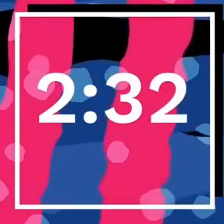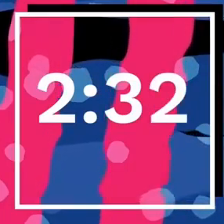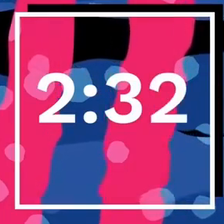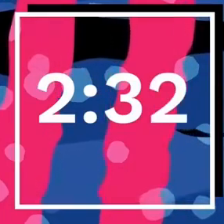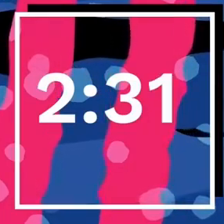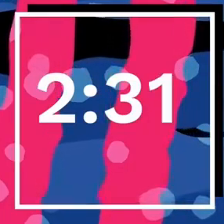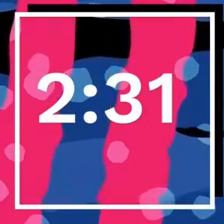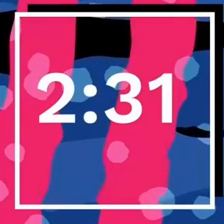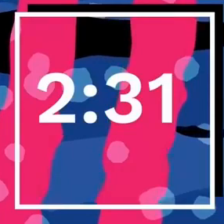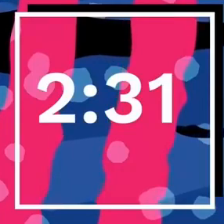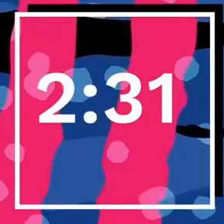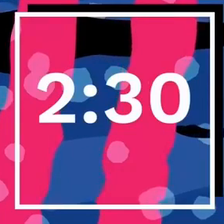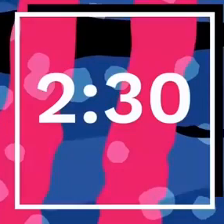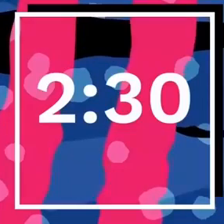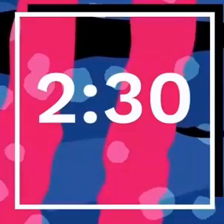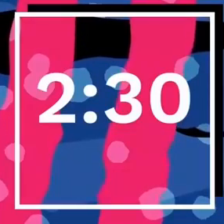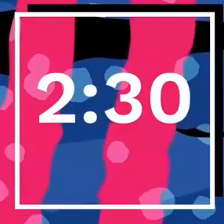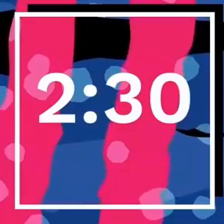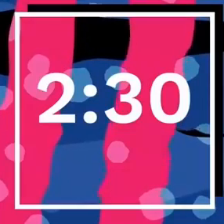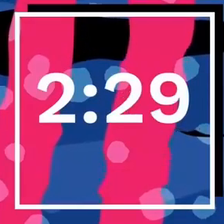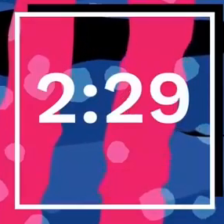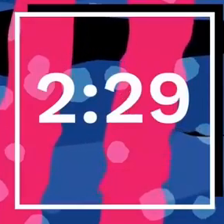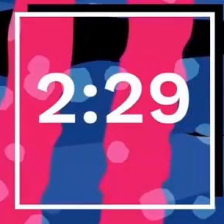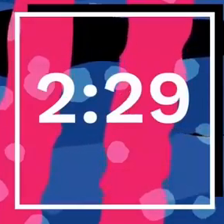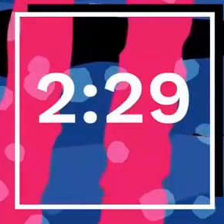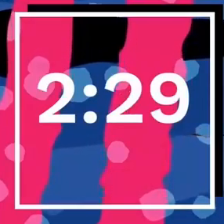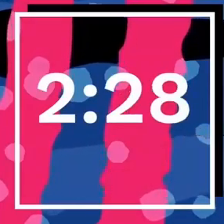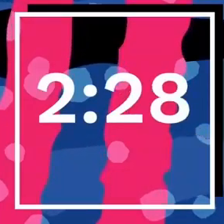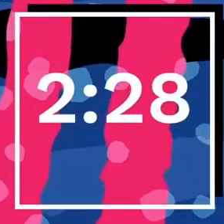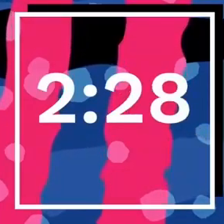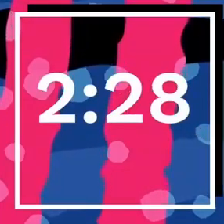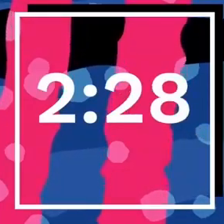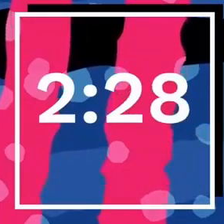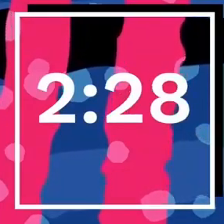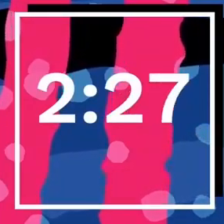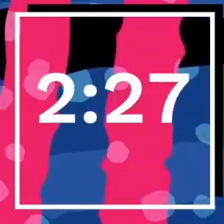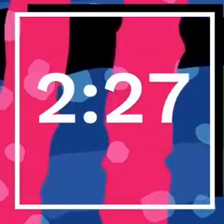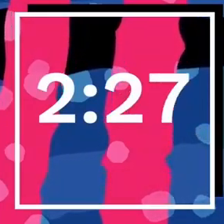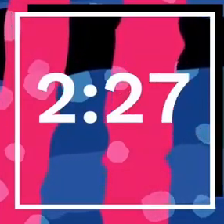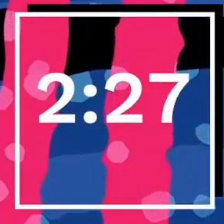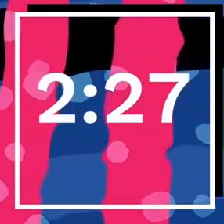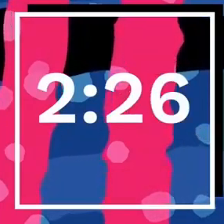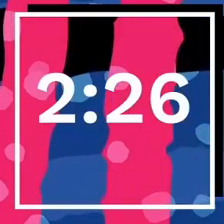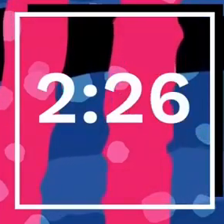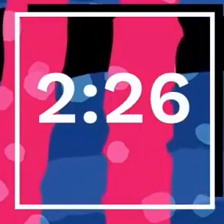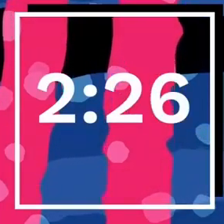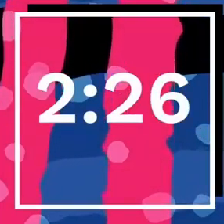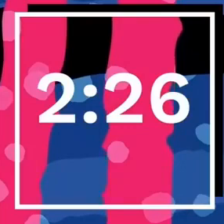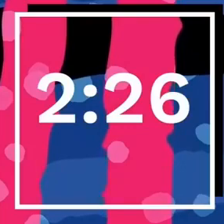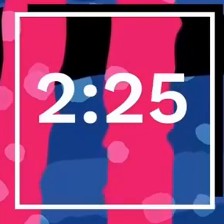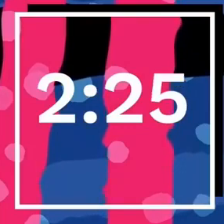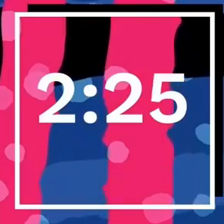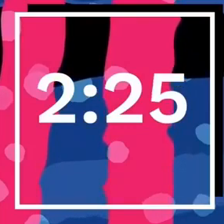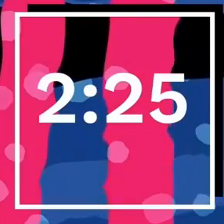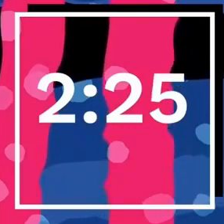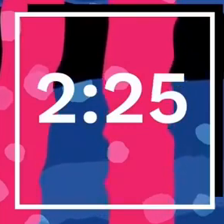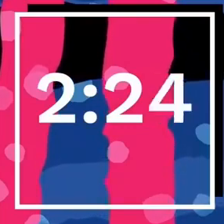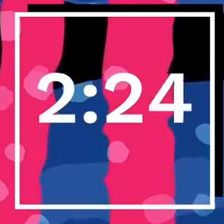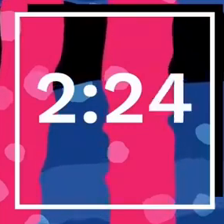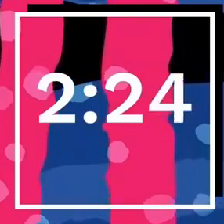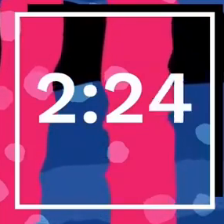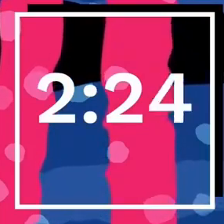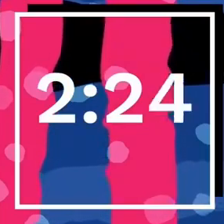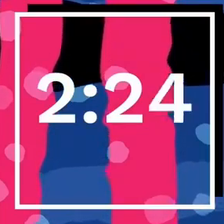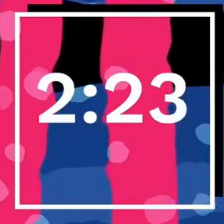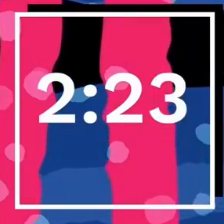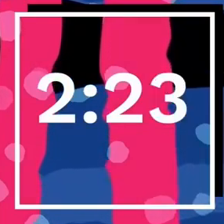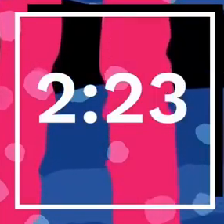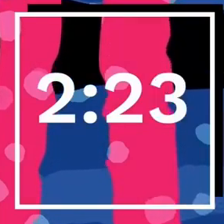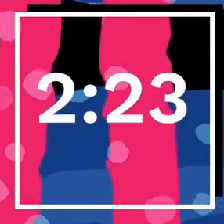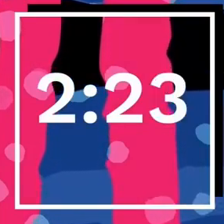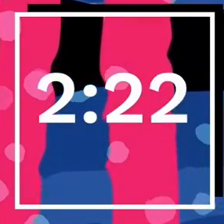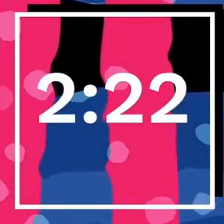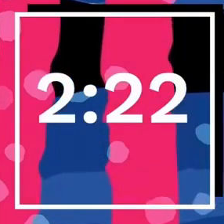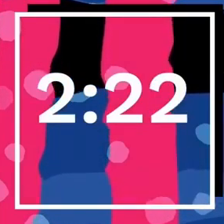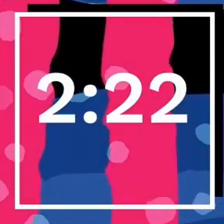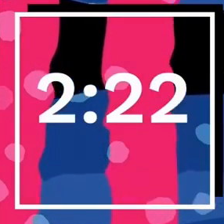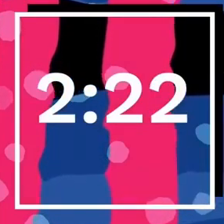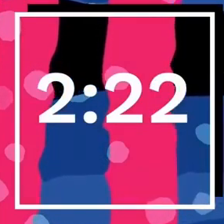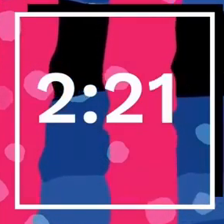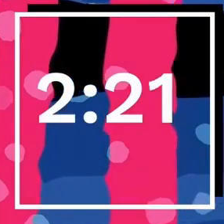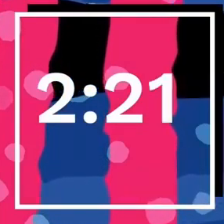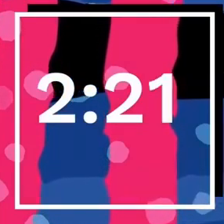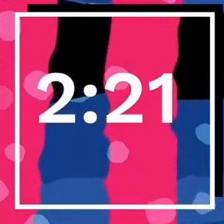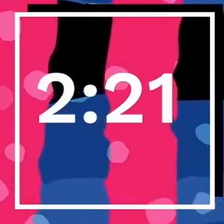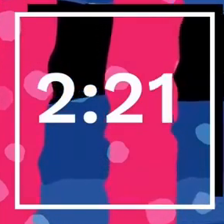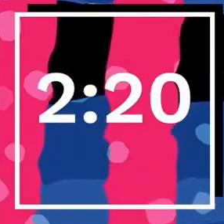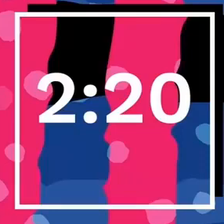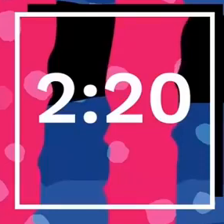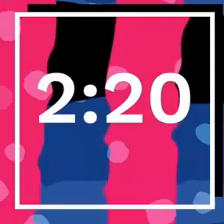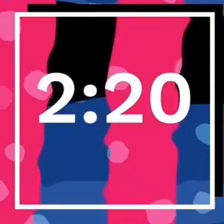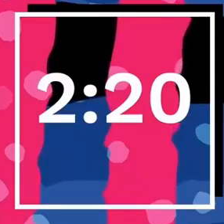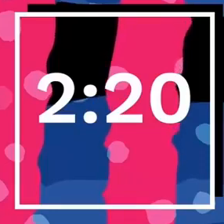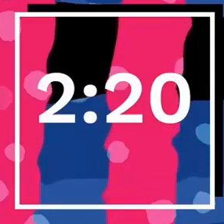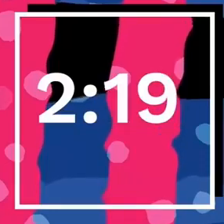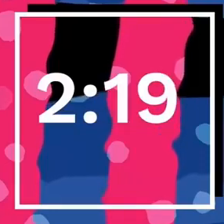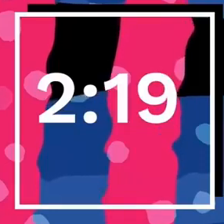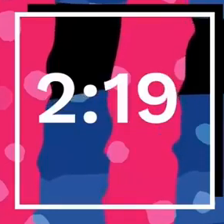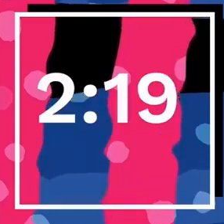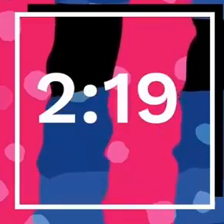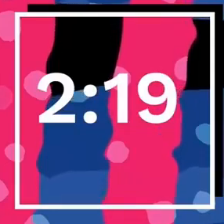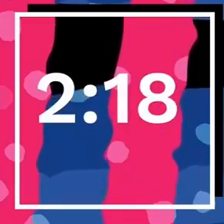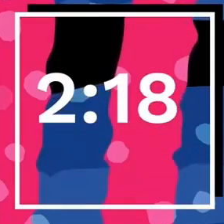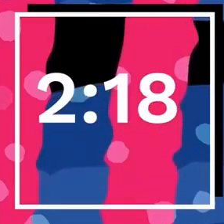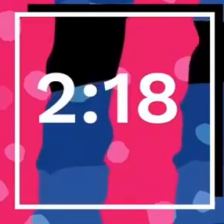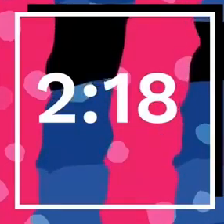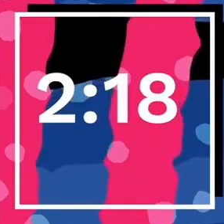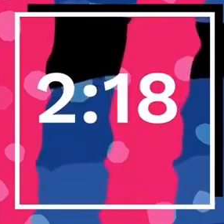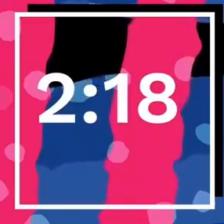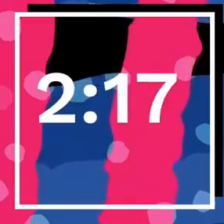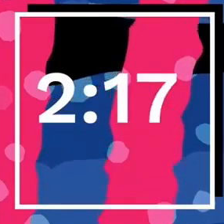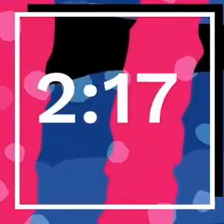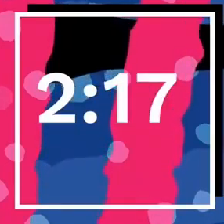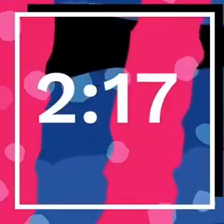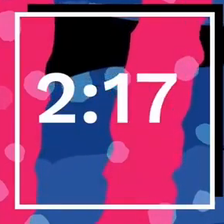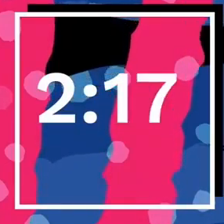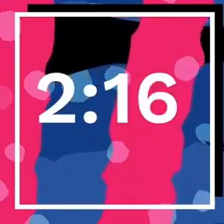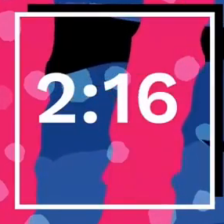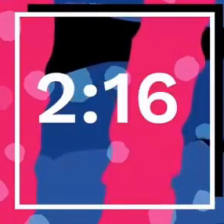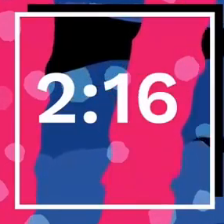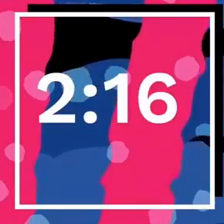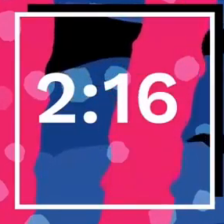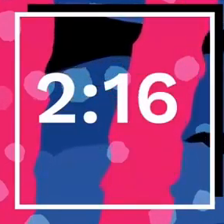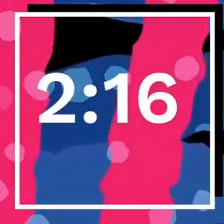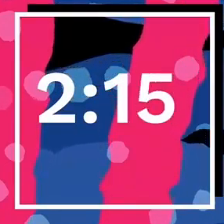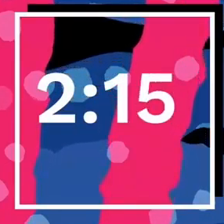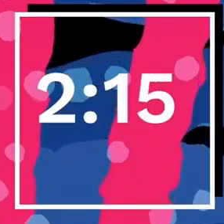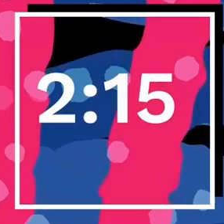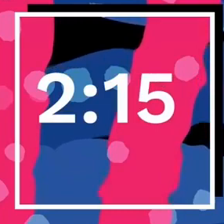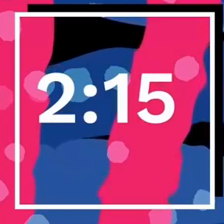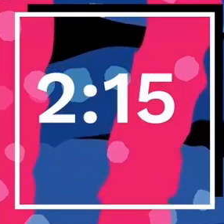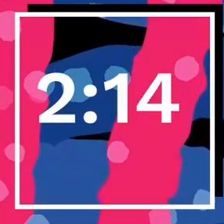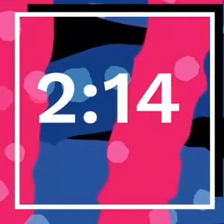IF YOU HAVE ONE-THREE CHILDREN